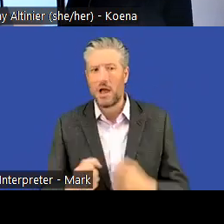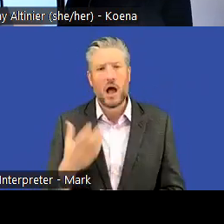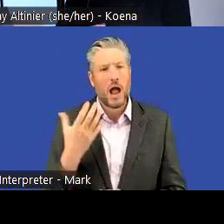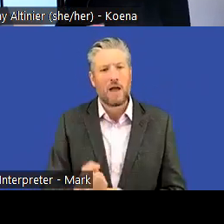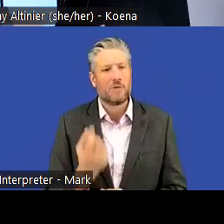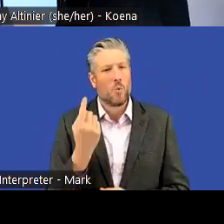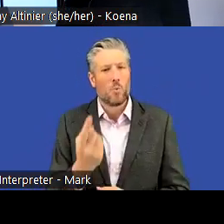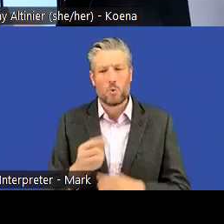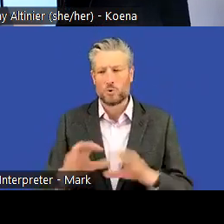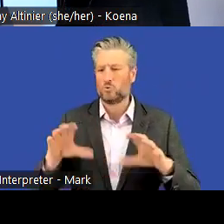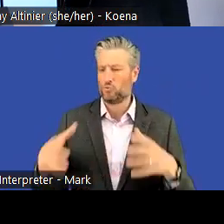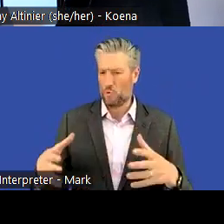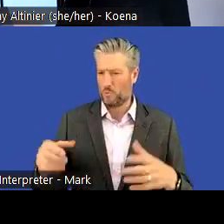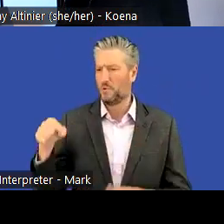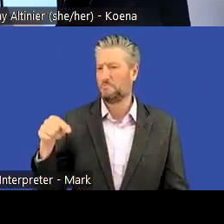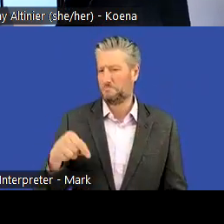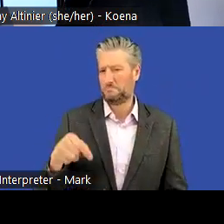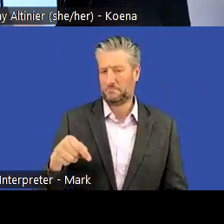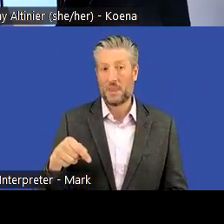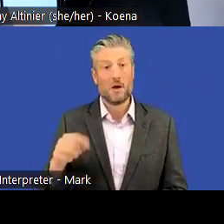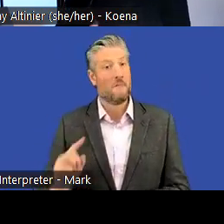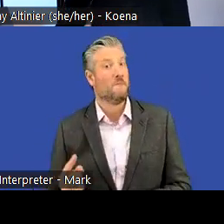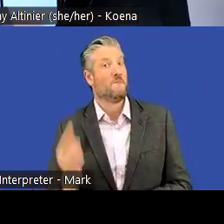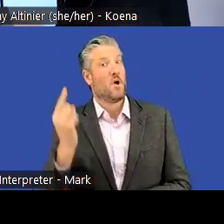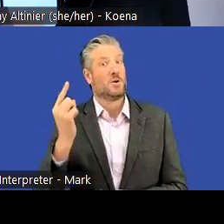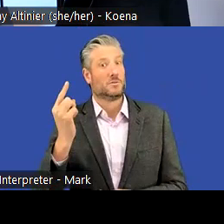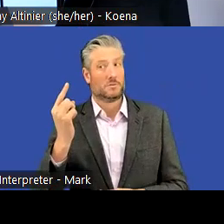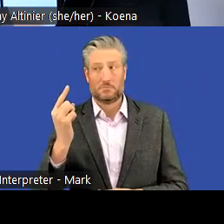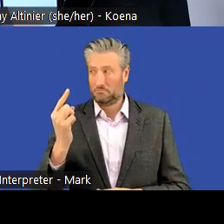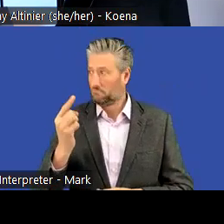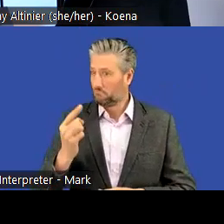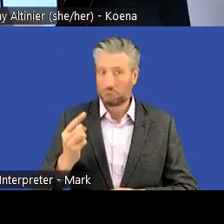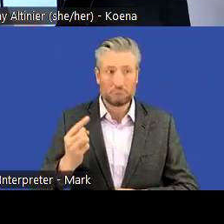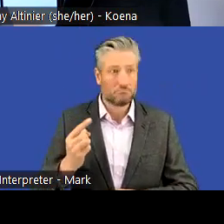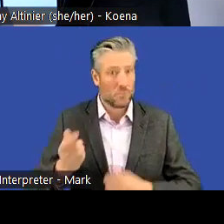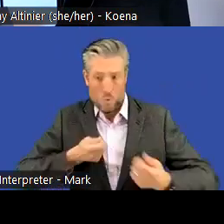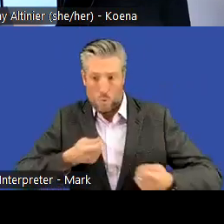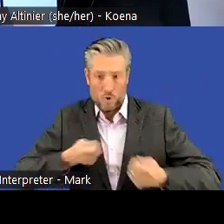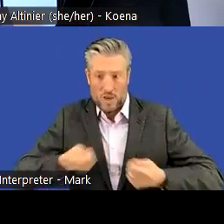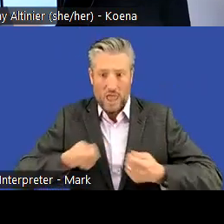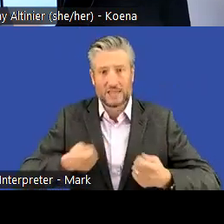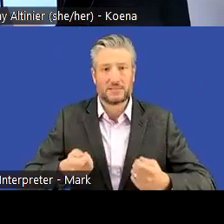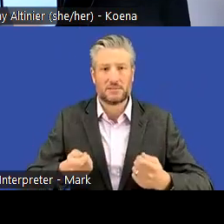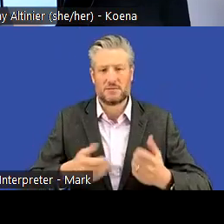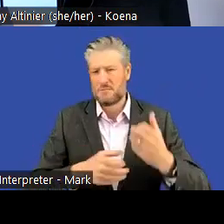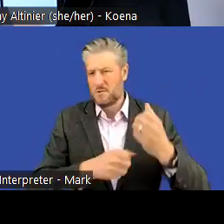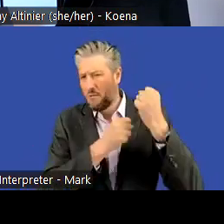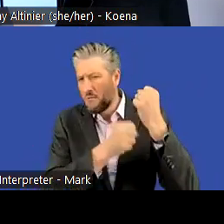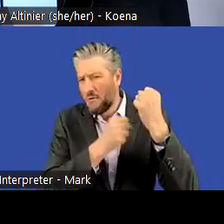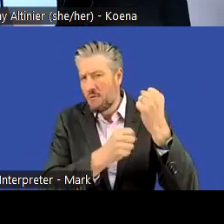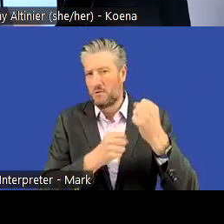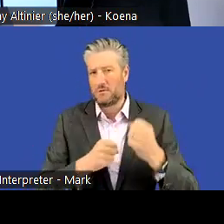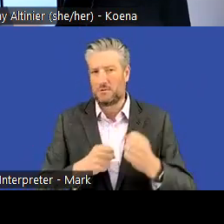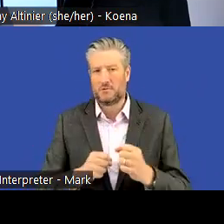It was the first time they organized during the protests, during the march, special accommodation